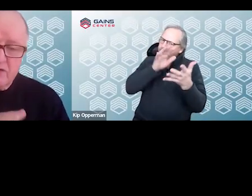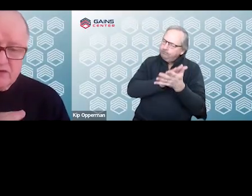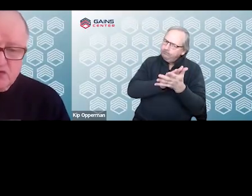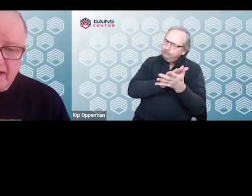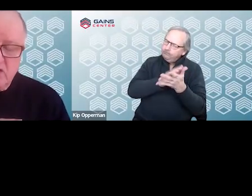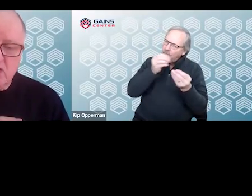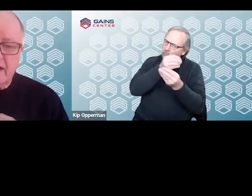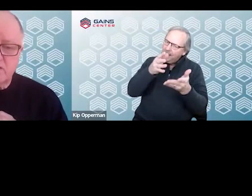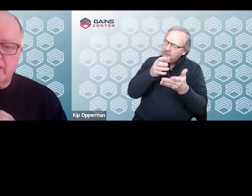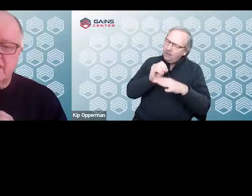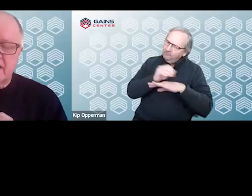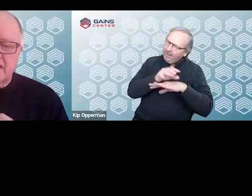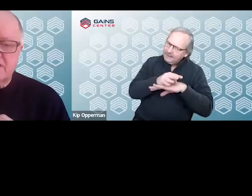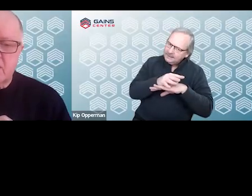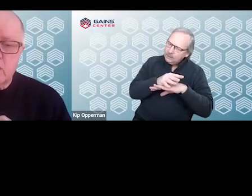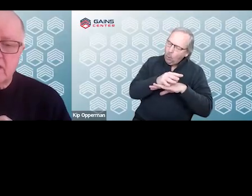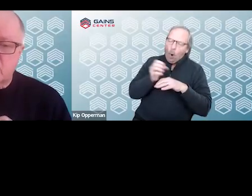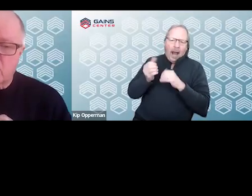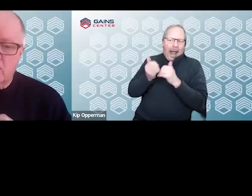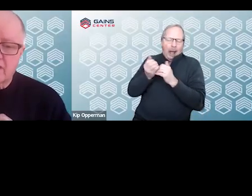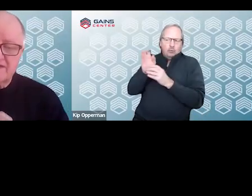or how to go about doing it. It's not, will it work?